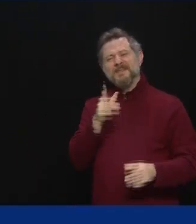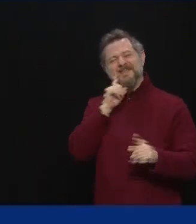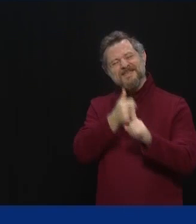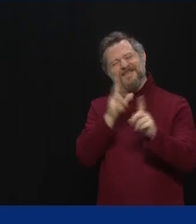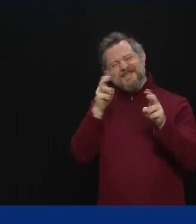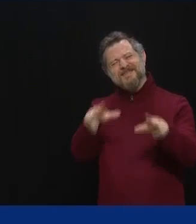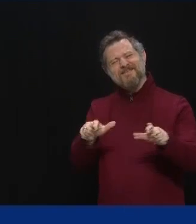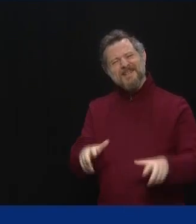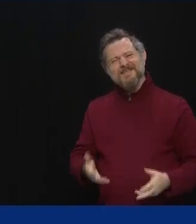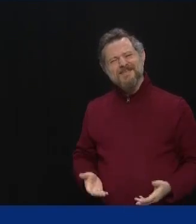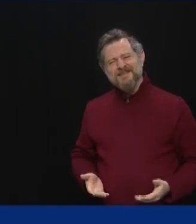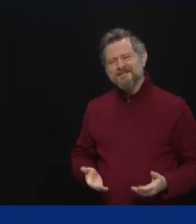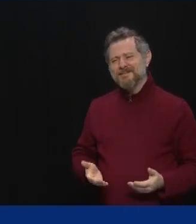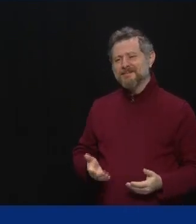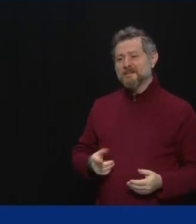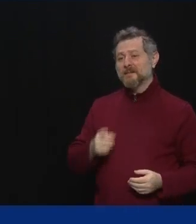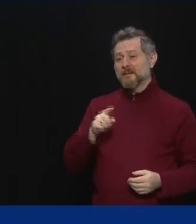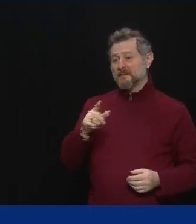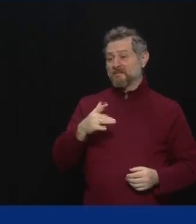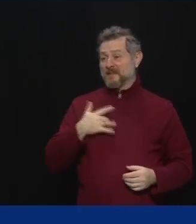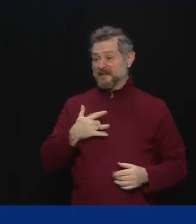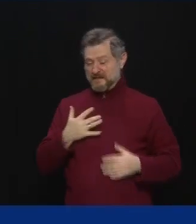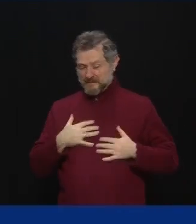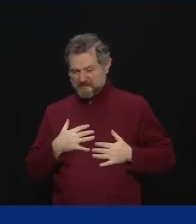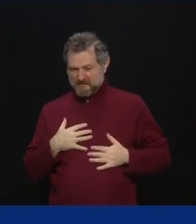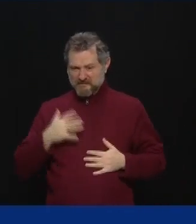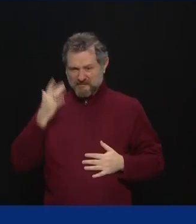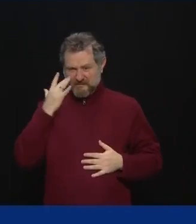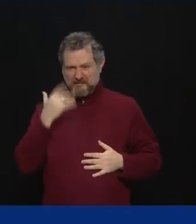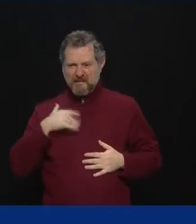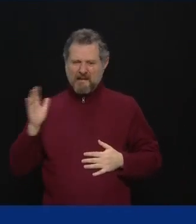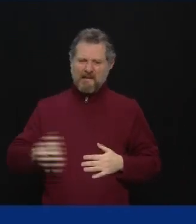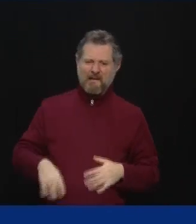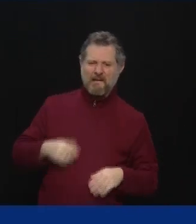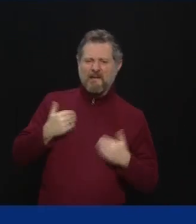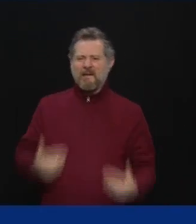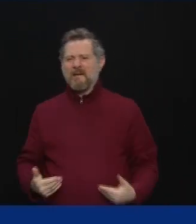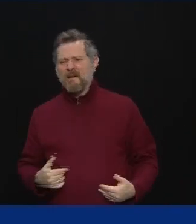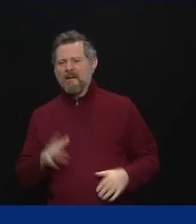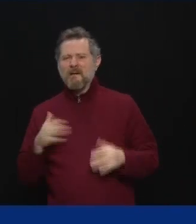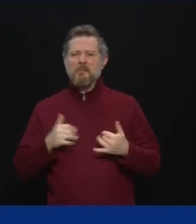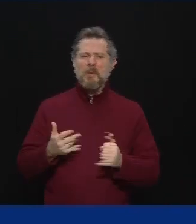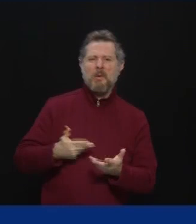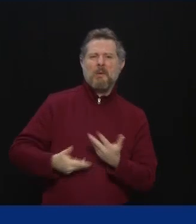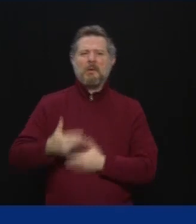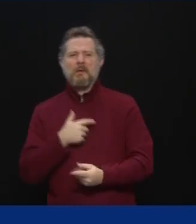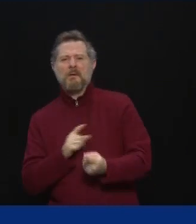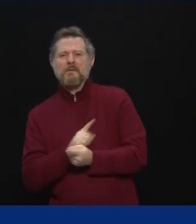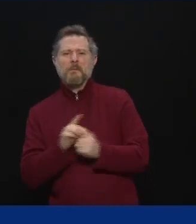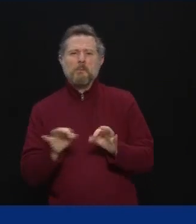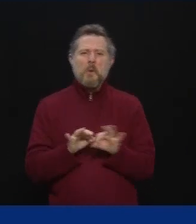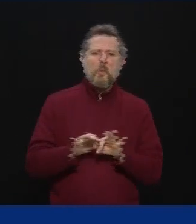FEELING ALSO FEVERISH AND STILL SHOWED UP BECAUSE THEY WANTED TO. THAT, MY FRIENDS, IS SELFISH.